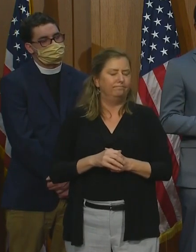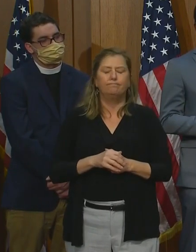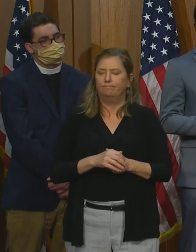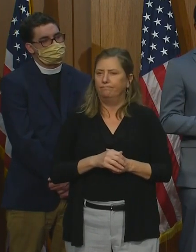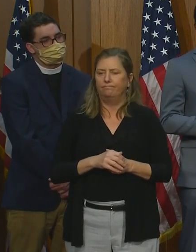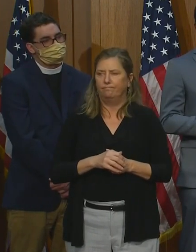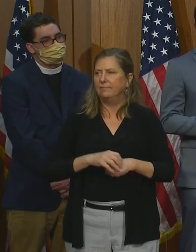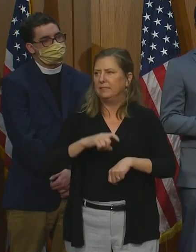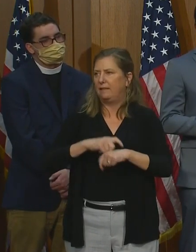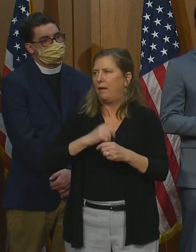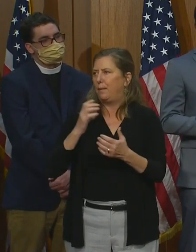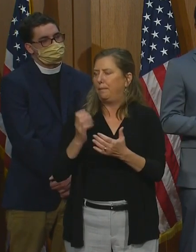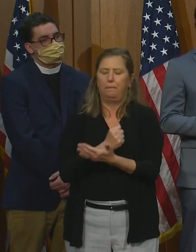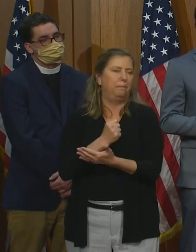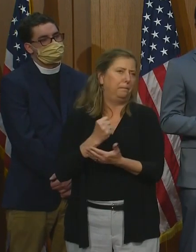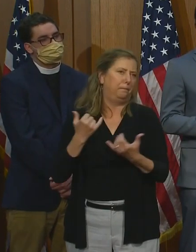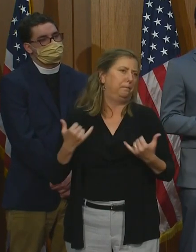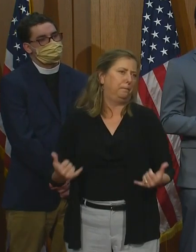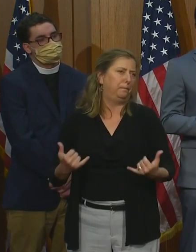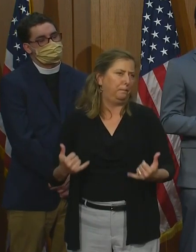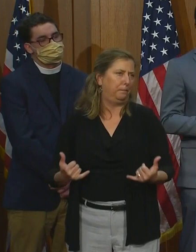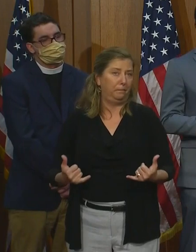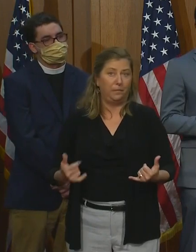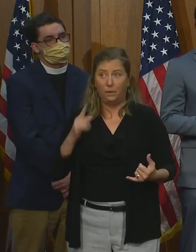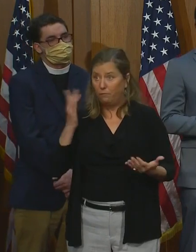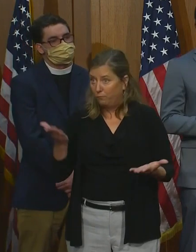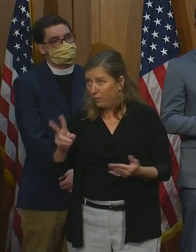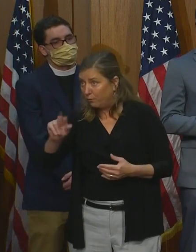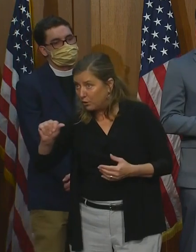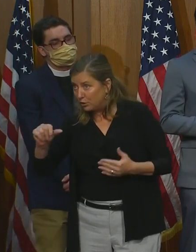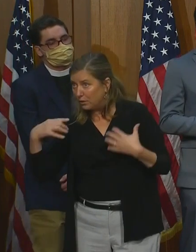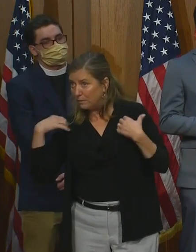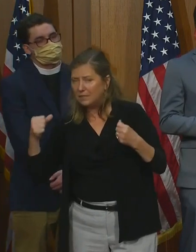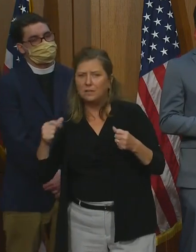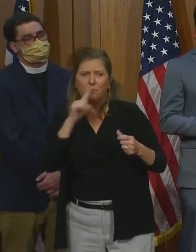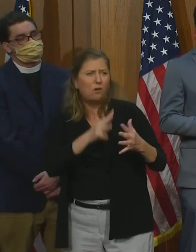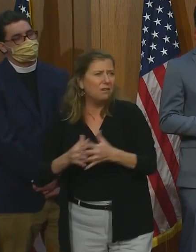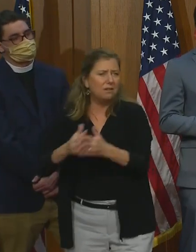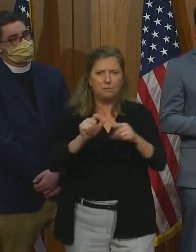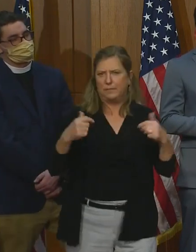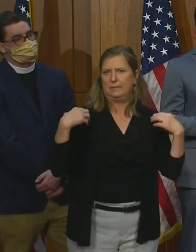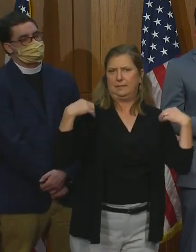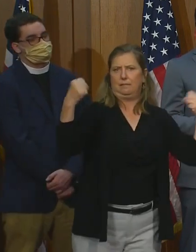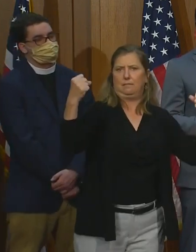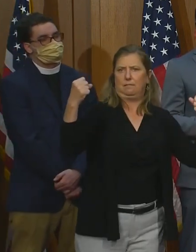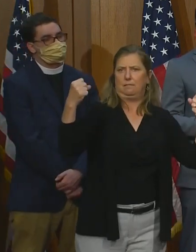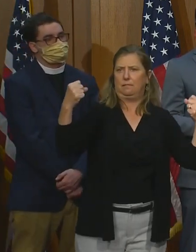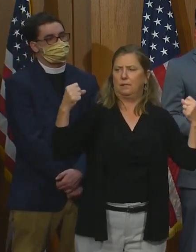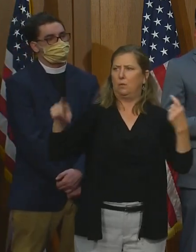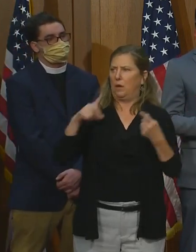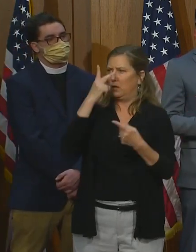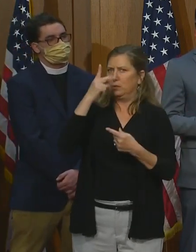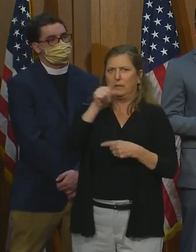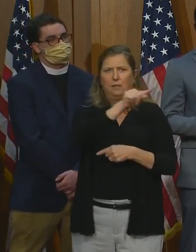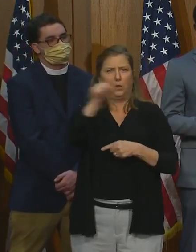BECAUSE OF WHAT I CITY AND AS I SAID EARLIER THIS IT'S A TIME FOR VIRGINIA IT'S TIME FOR THIS